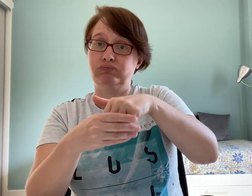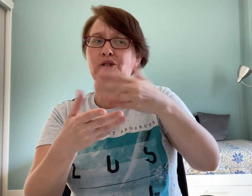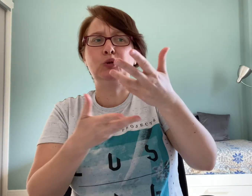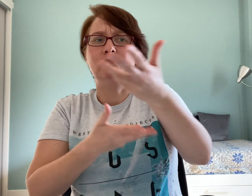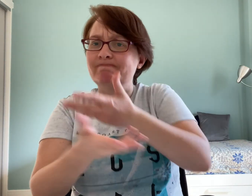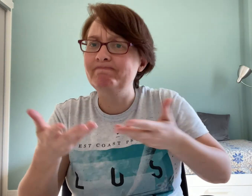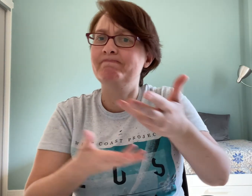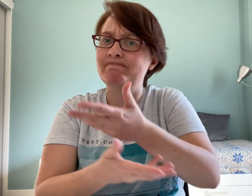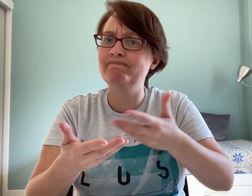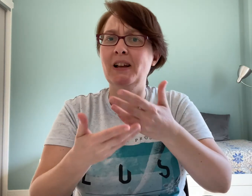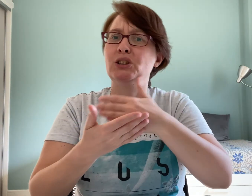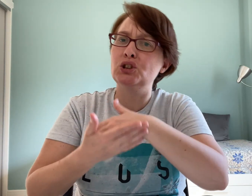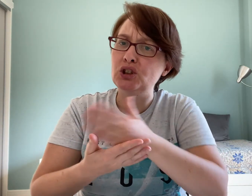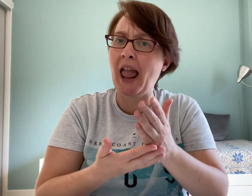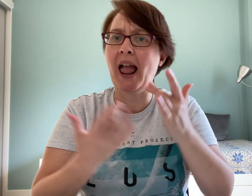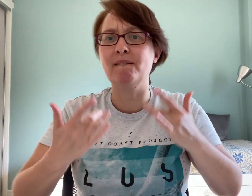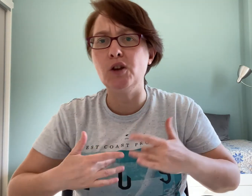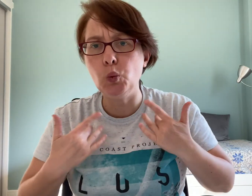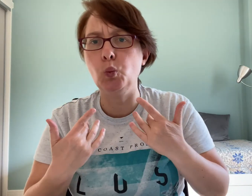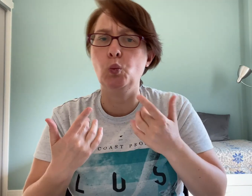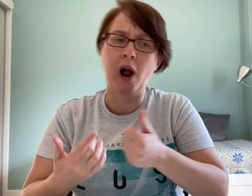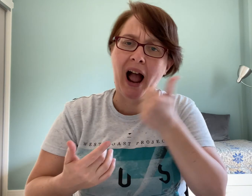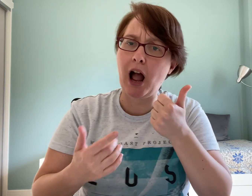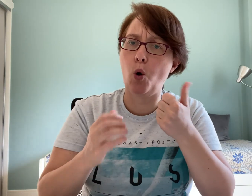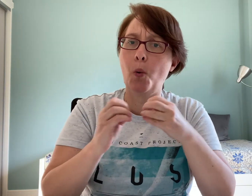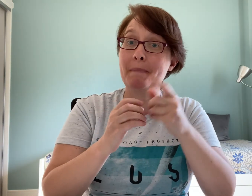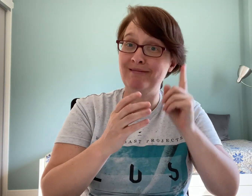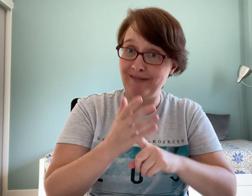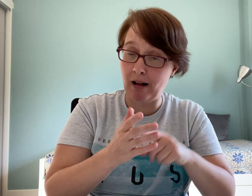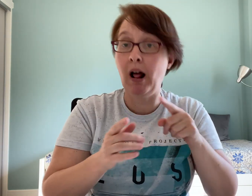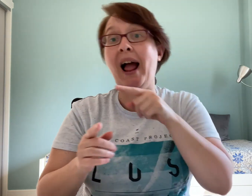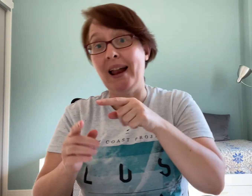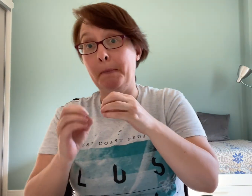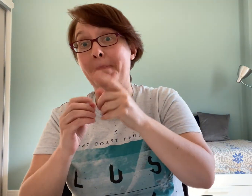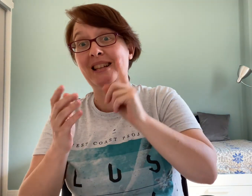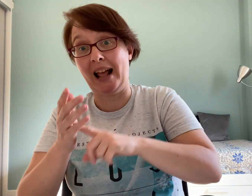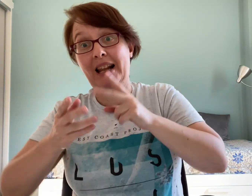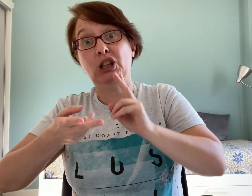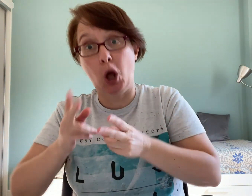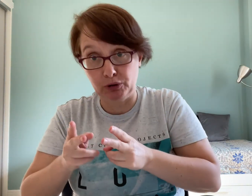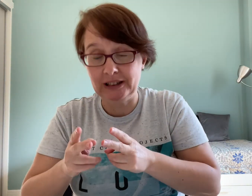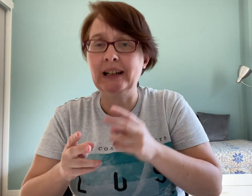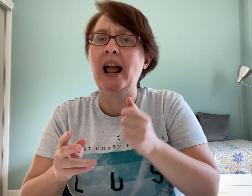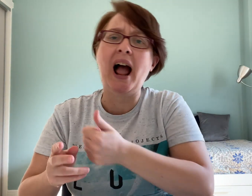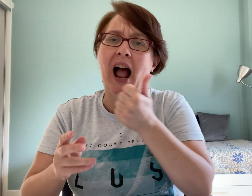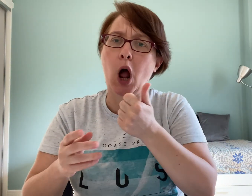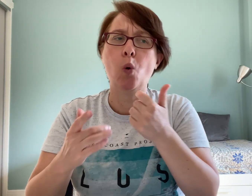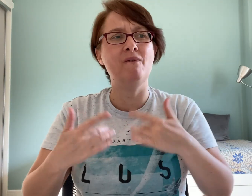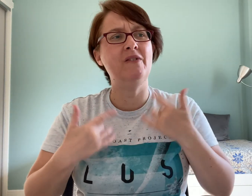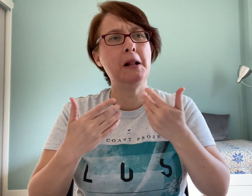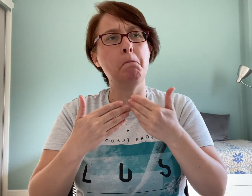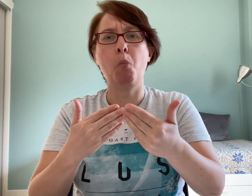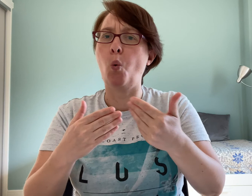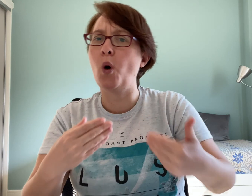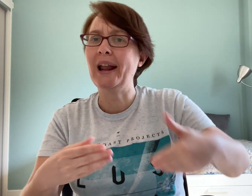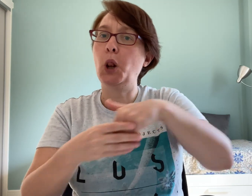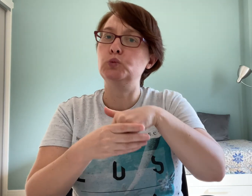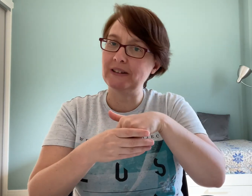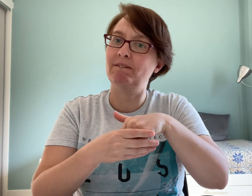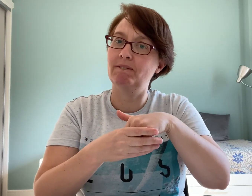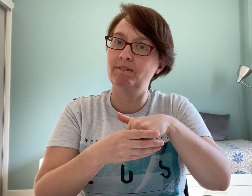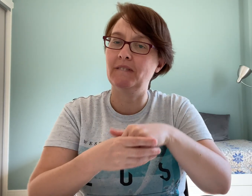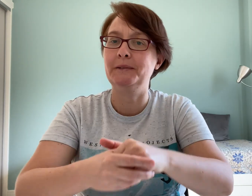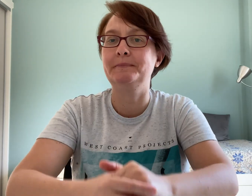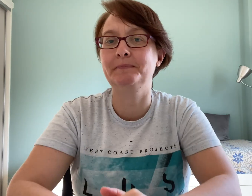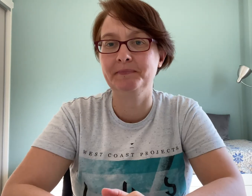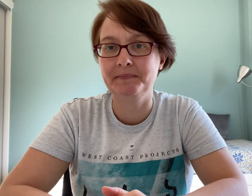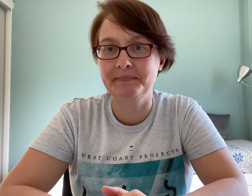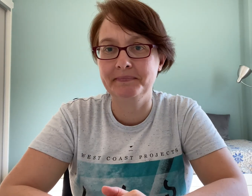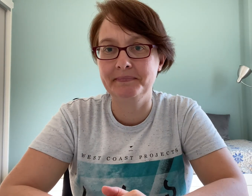to share their views on how to make BSL and BSL interpreting, more inclusive.